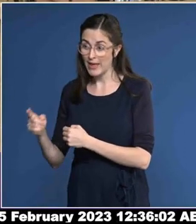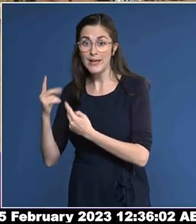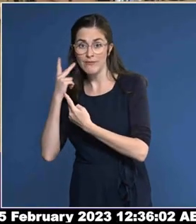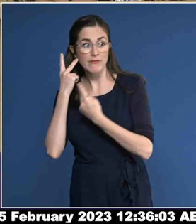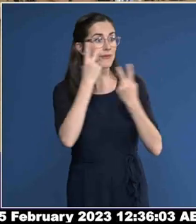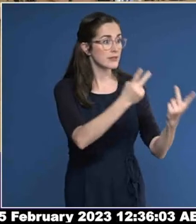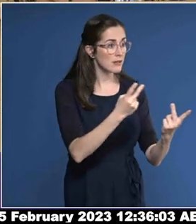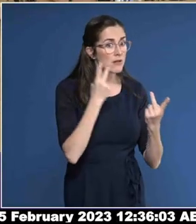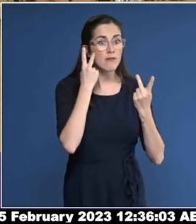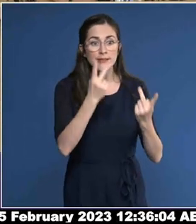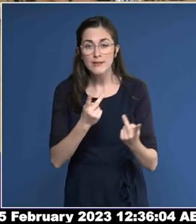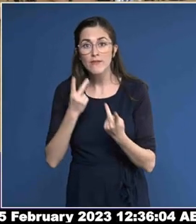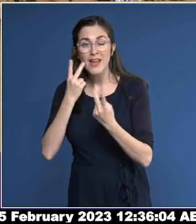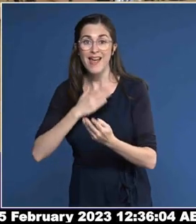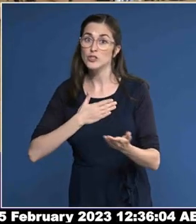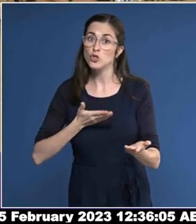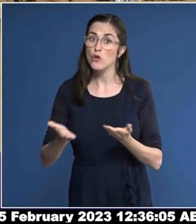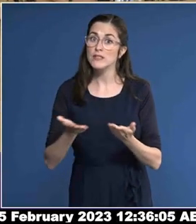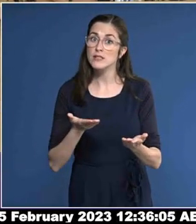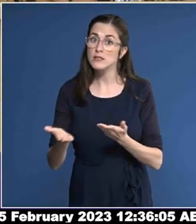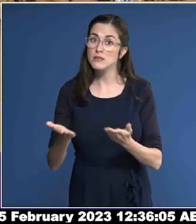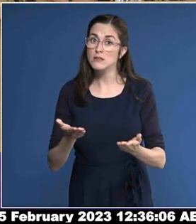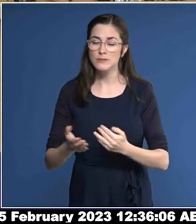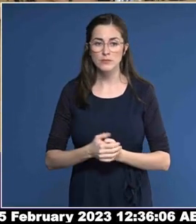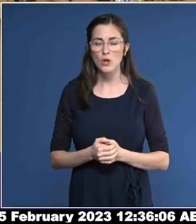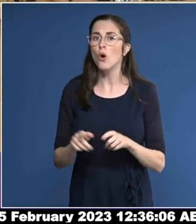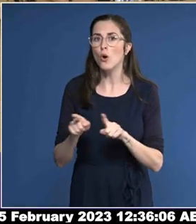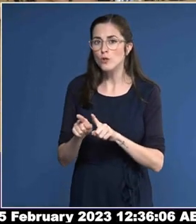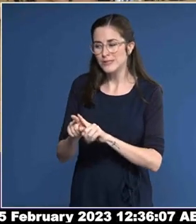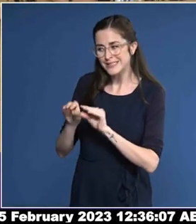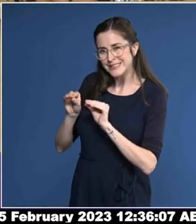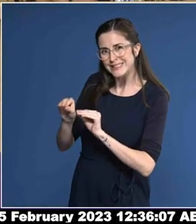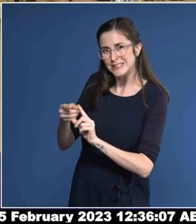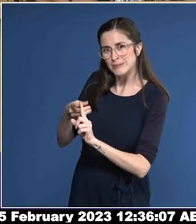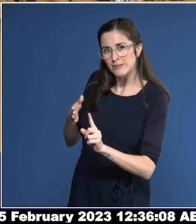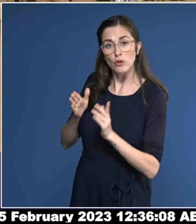We also provided some specific human rights training for our board last year, which was